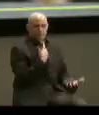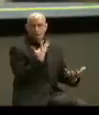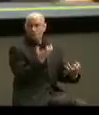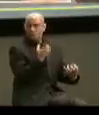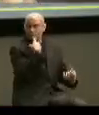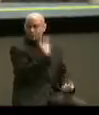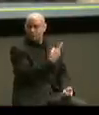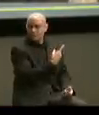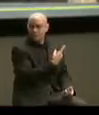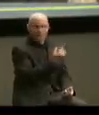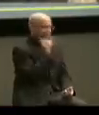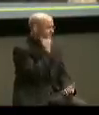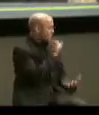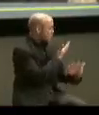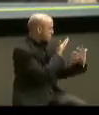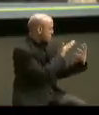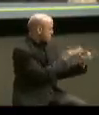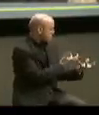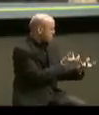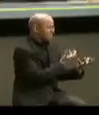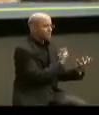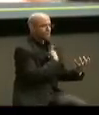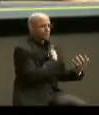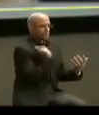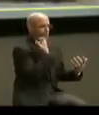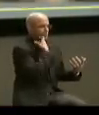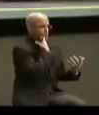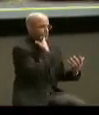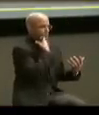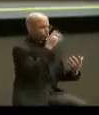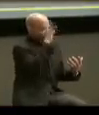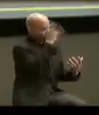I WOULD LIKE TO SAY IF YOU'RE DESIROUS OF, WE HAVE JUST